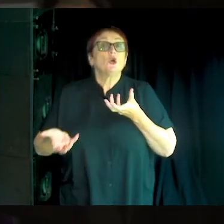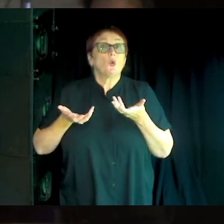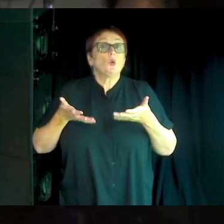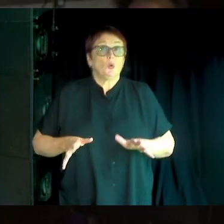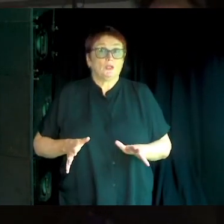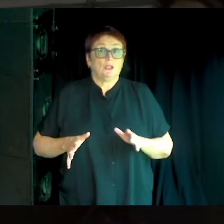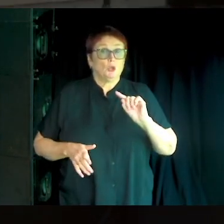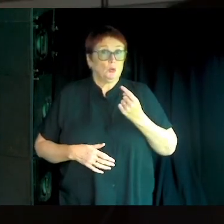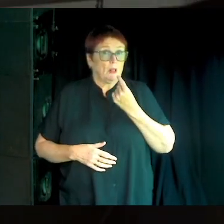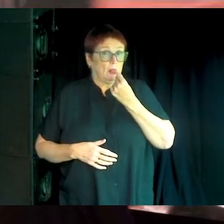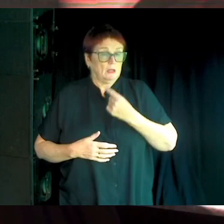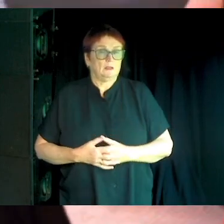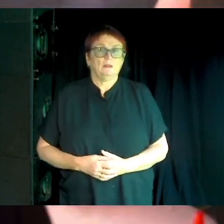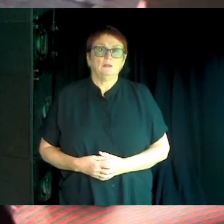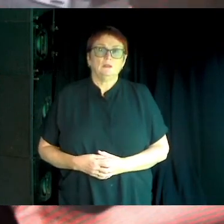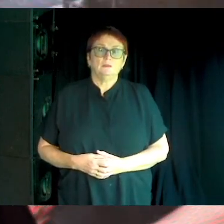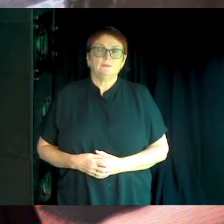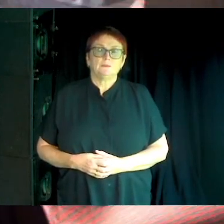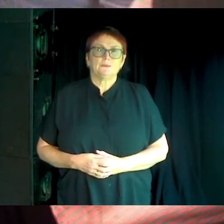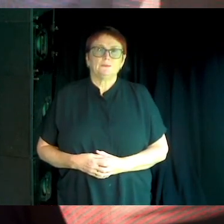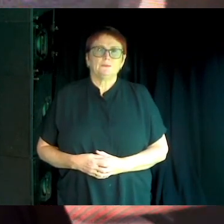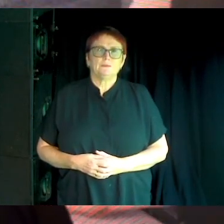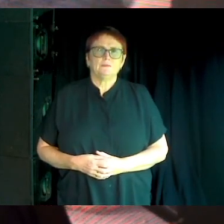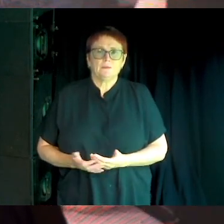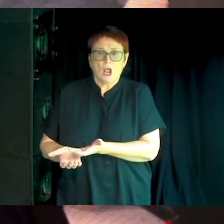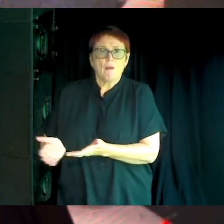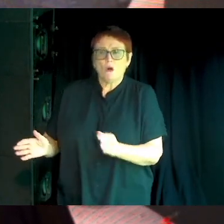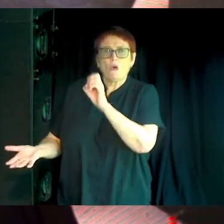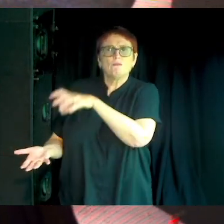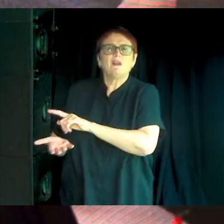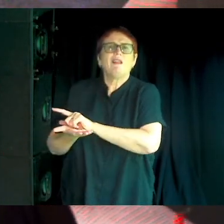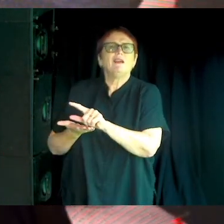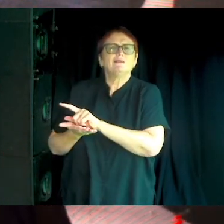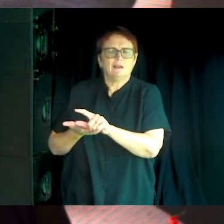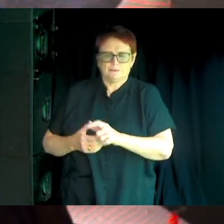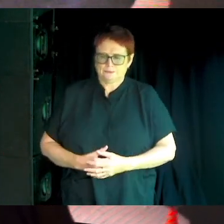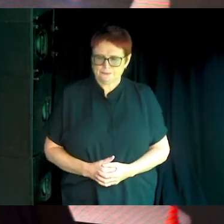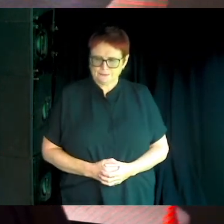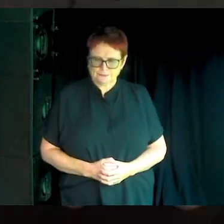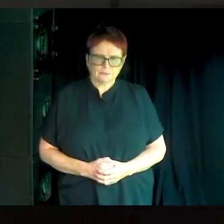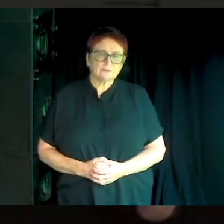that I put it here so I'm going to put that in a bowl later on right all right so I'm just chopping